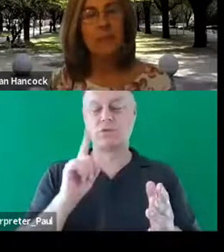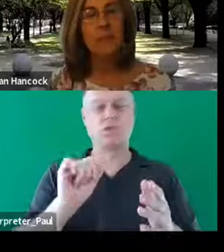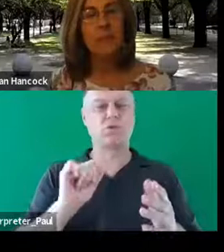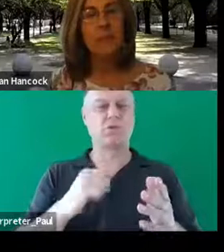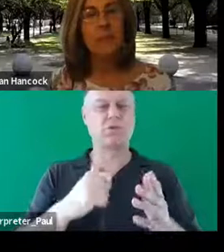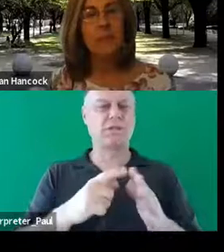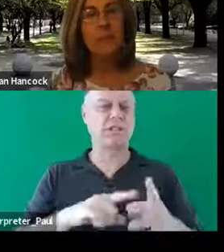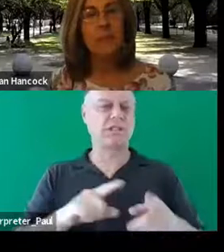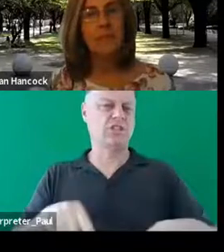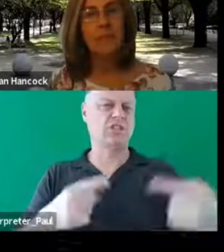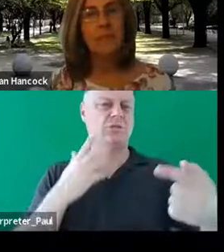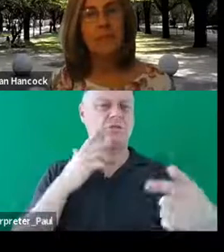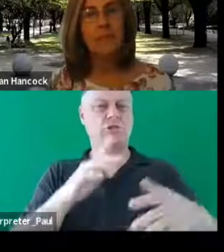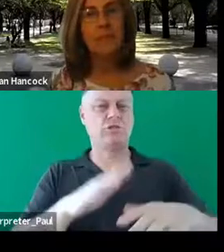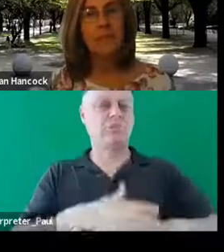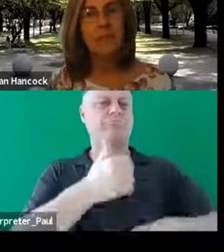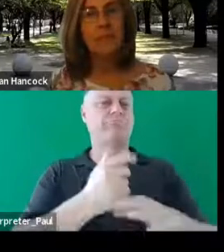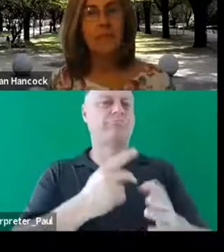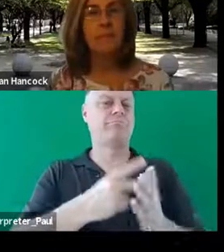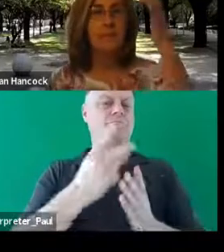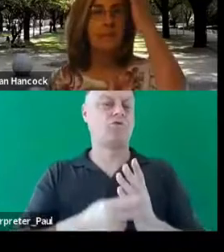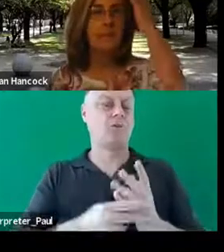when you were establishing your program and how did you overcome them?